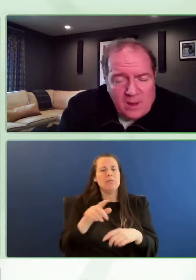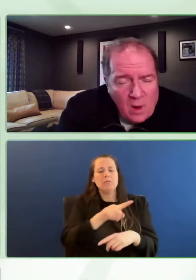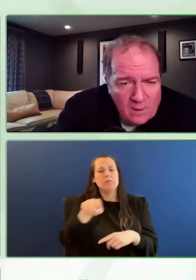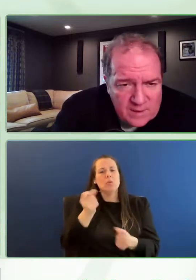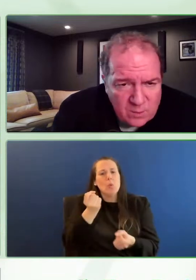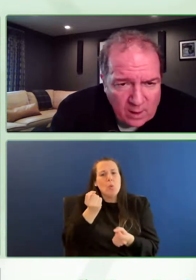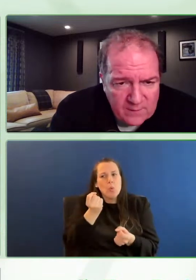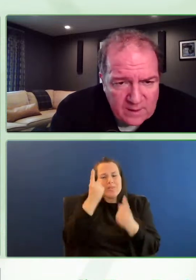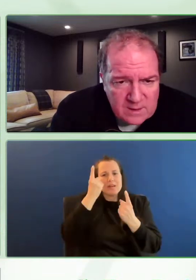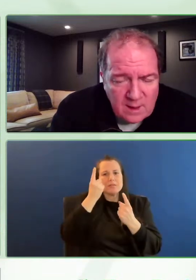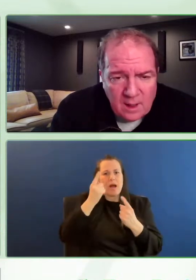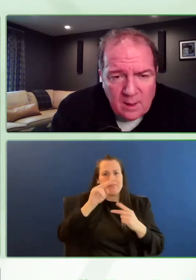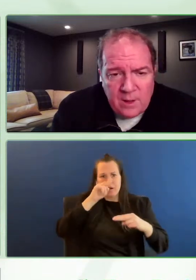I think all of that is relevant.